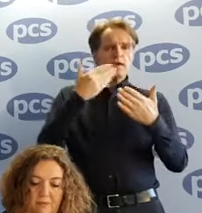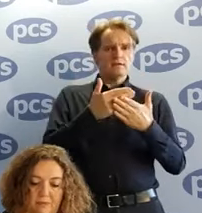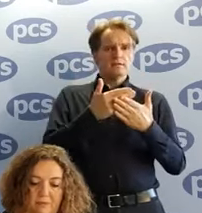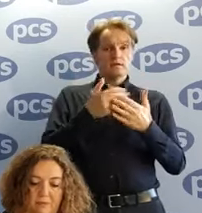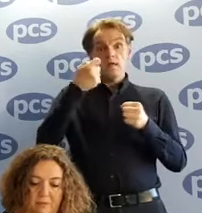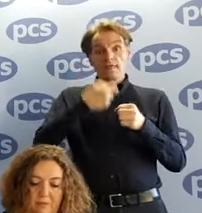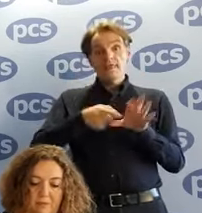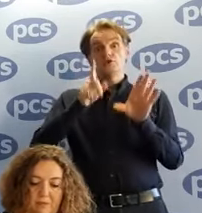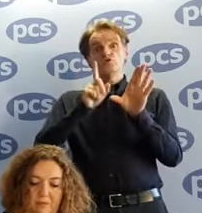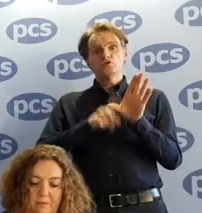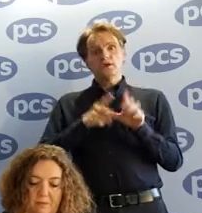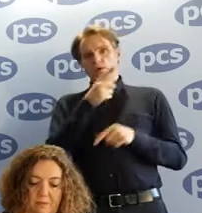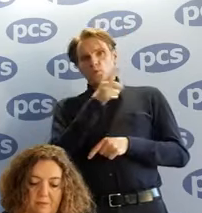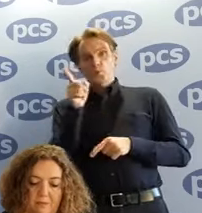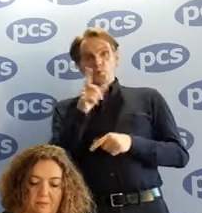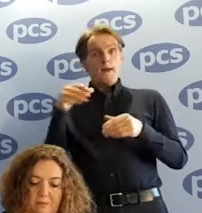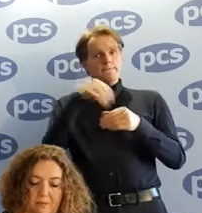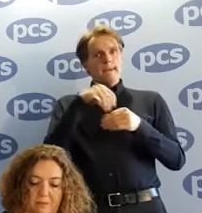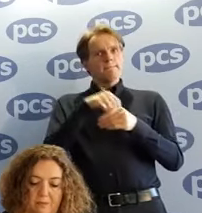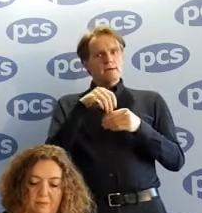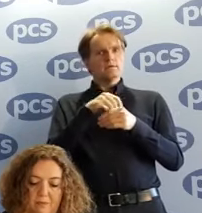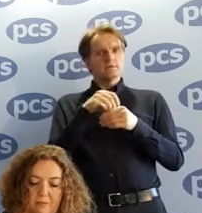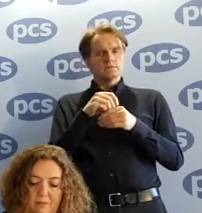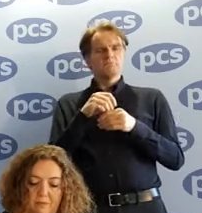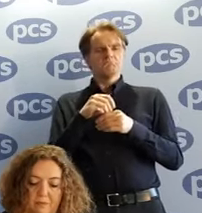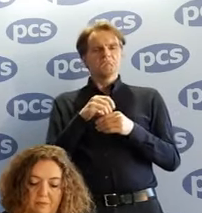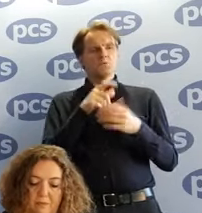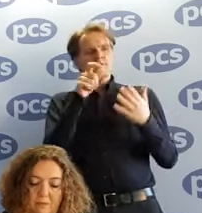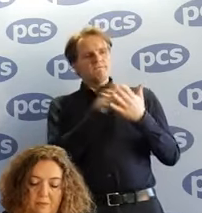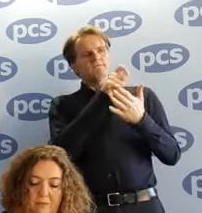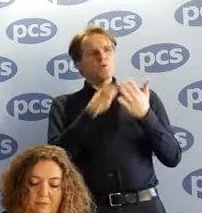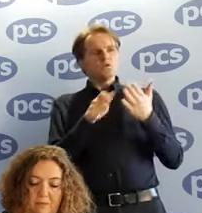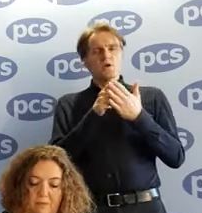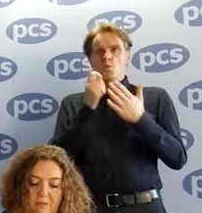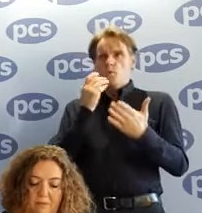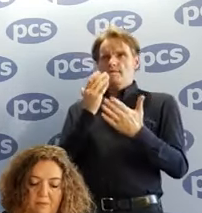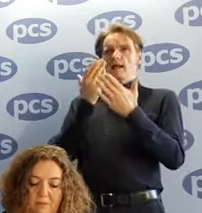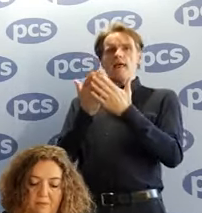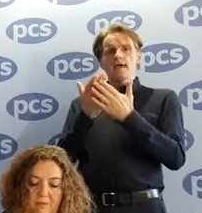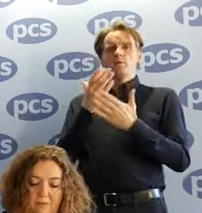numbers we have submitted a pay claim to the government for a 5% pay raise across